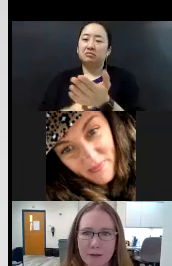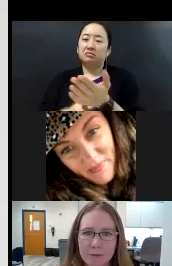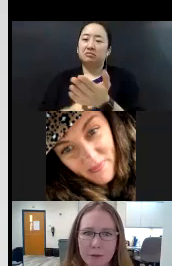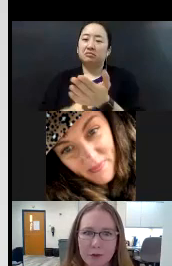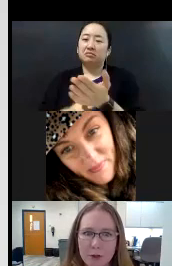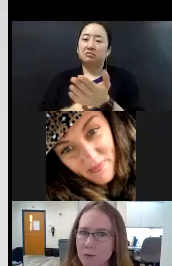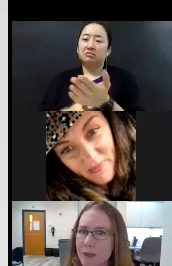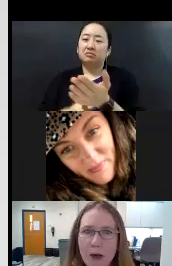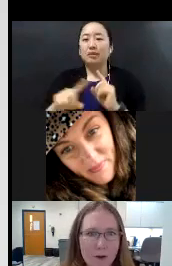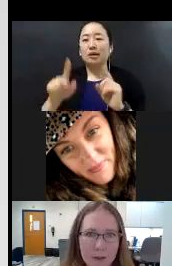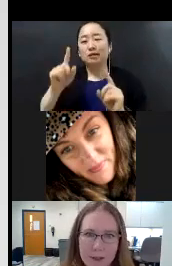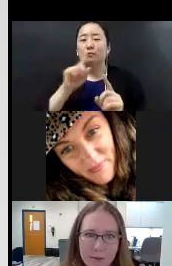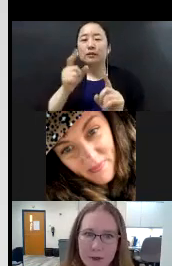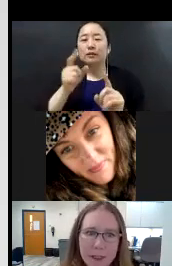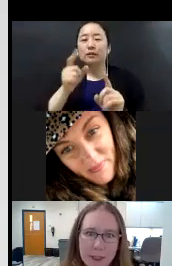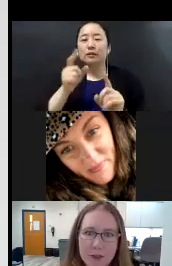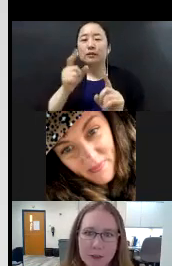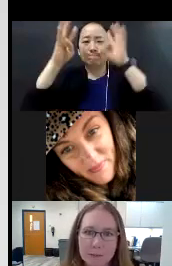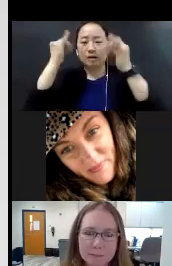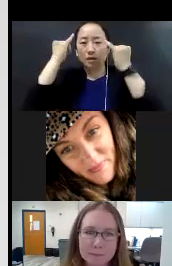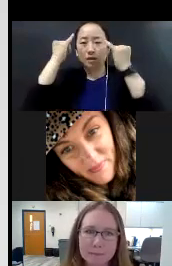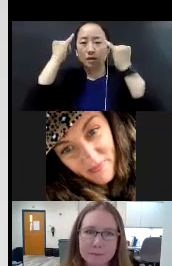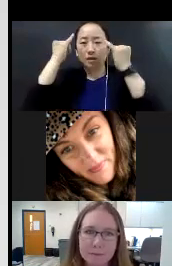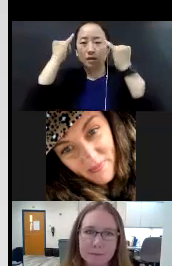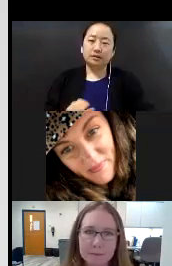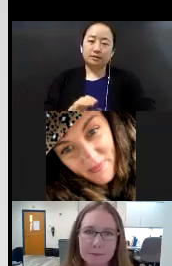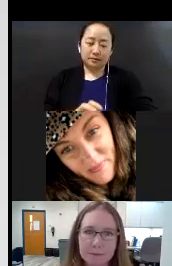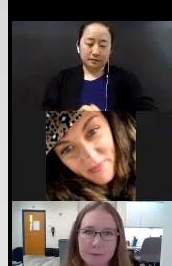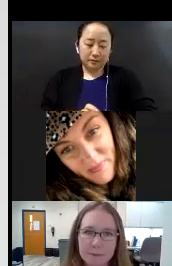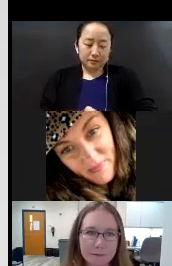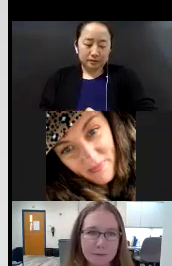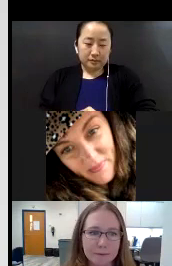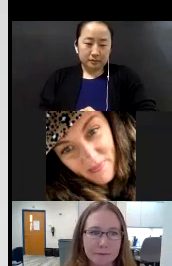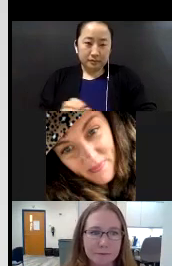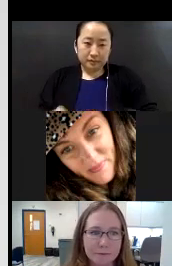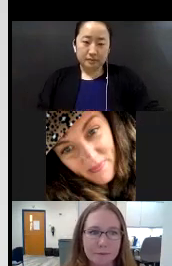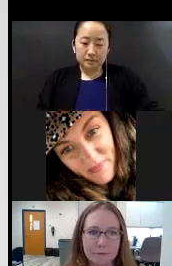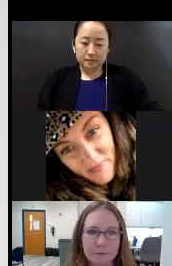STRUCTURAL REMODEL AND FUNDING ISSUES.